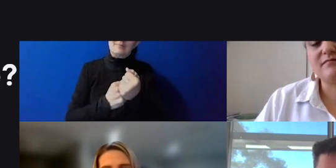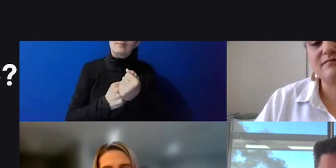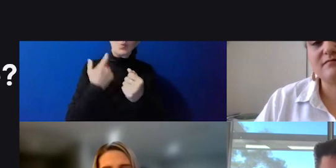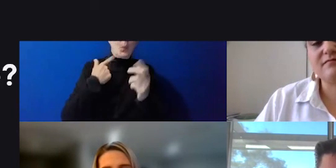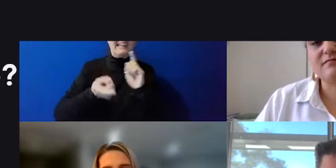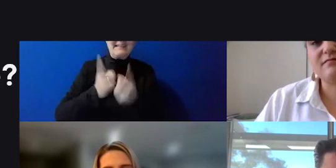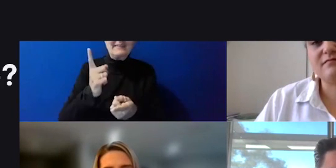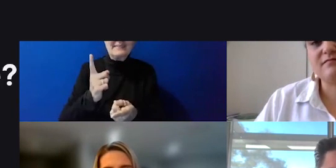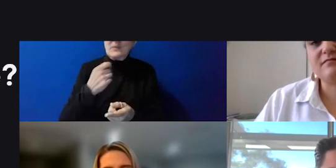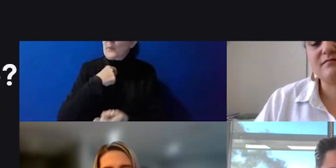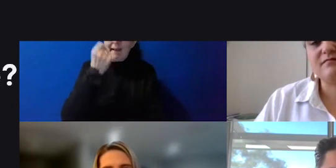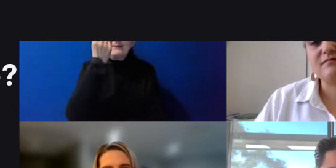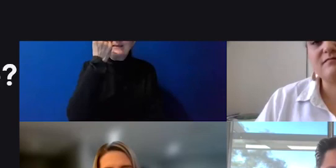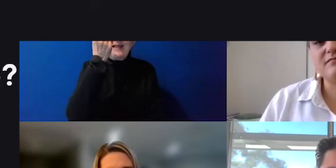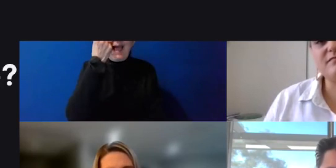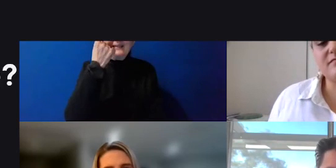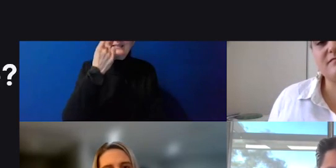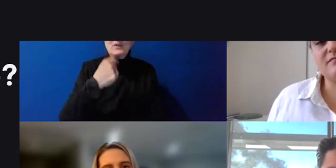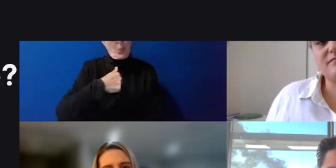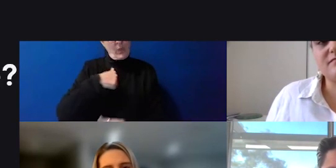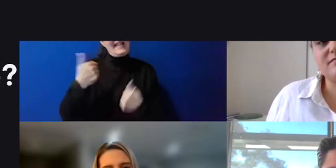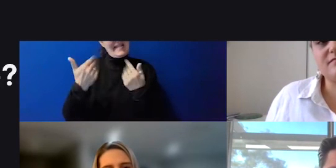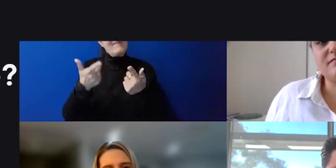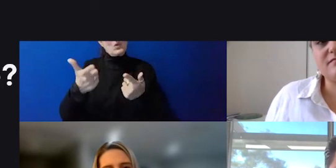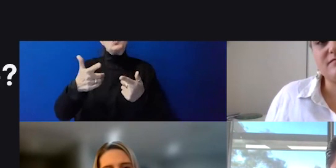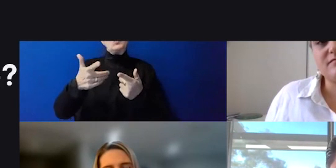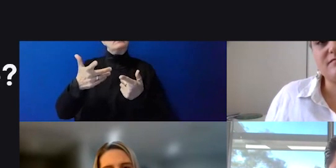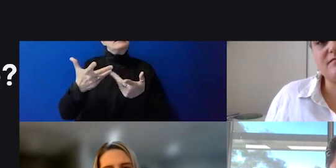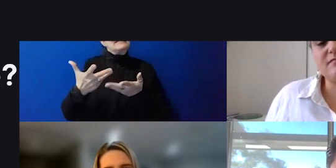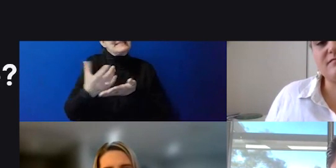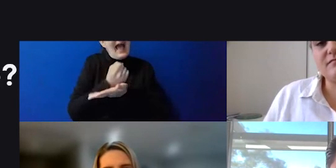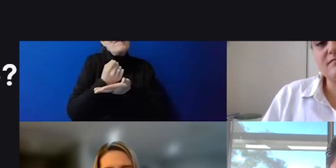above and beyond anything else we understand your disadvantage and that you're seeing a